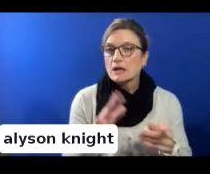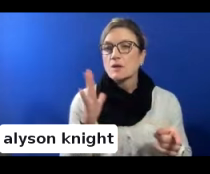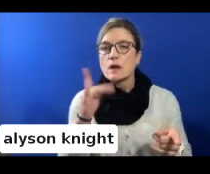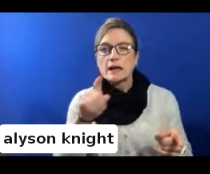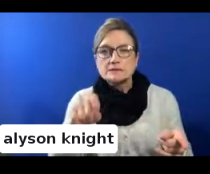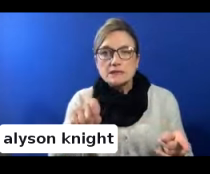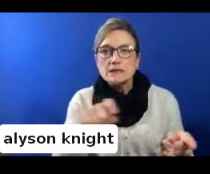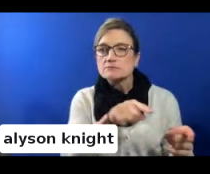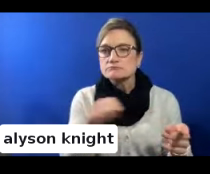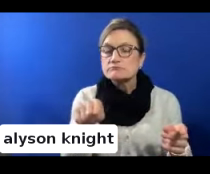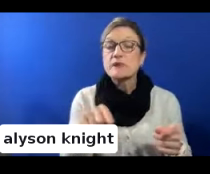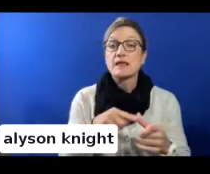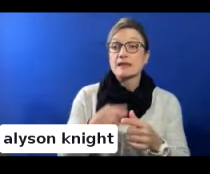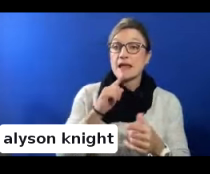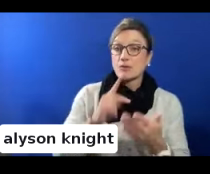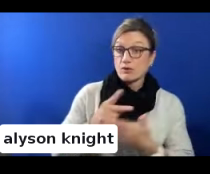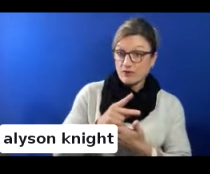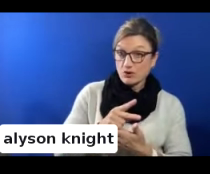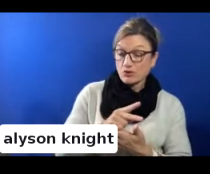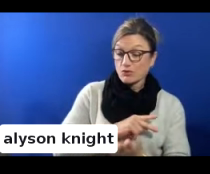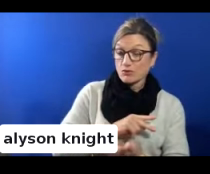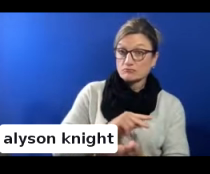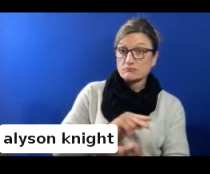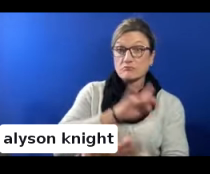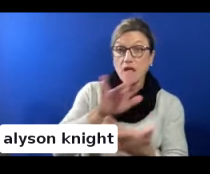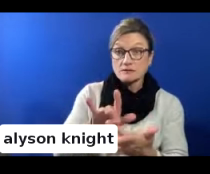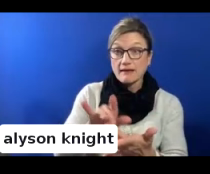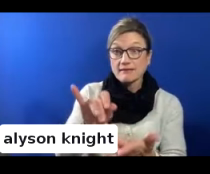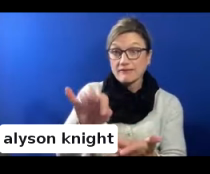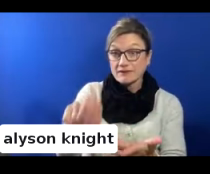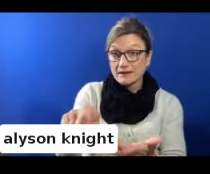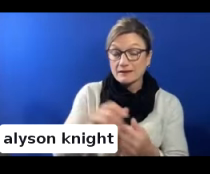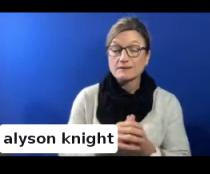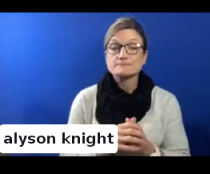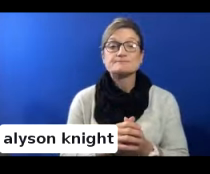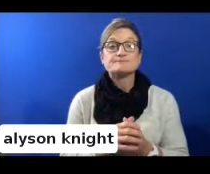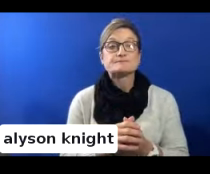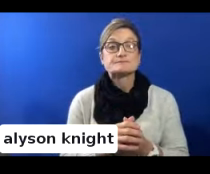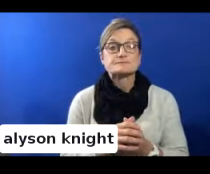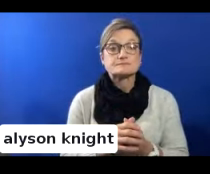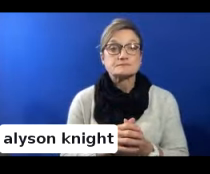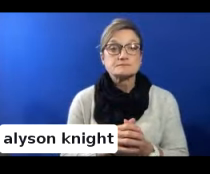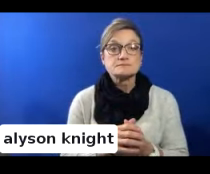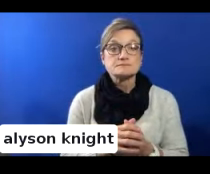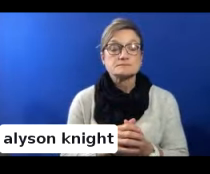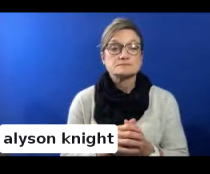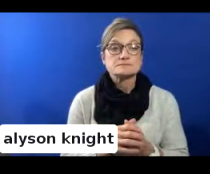Upon my review, I will reach out to follow up with the change and process